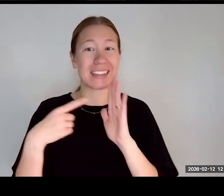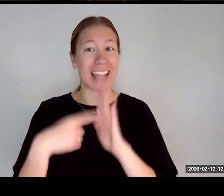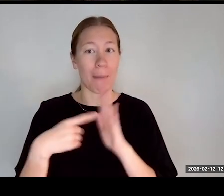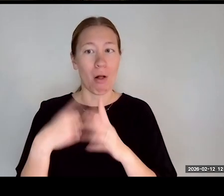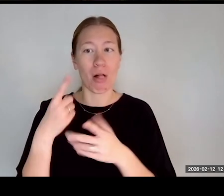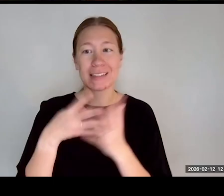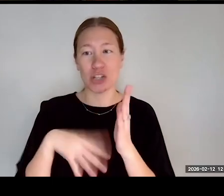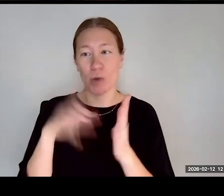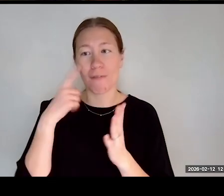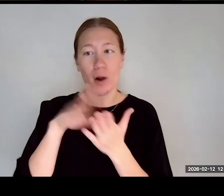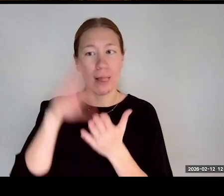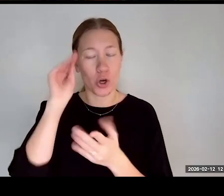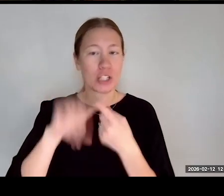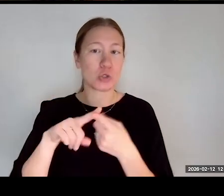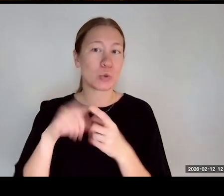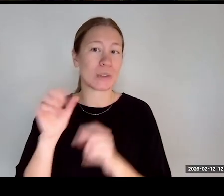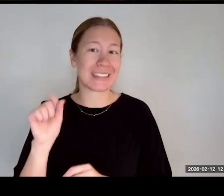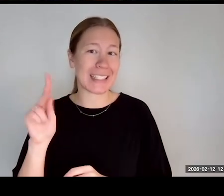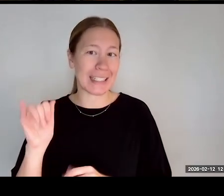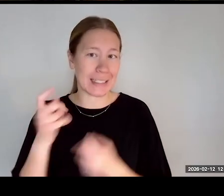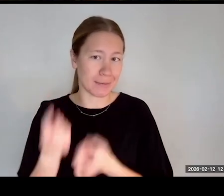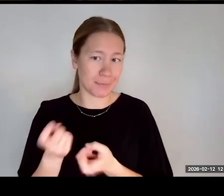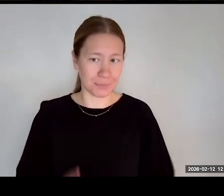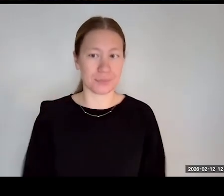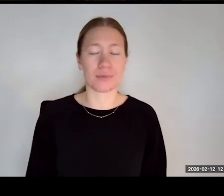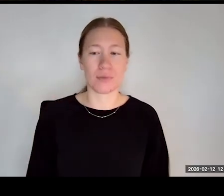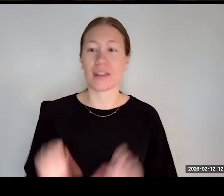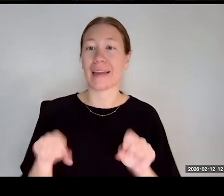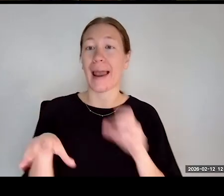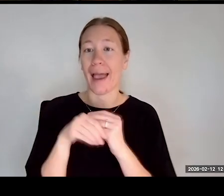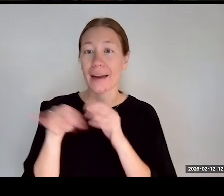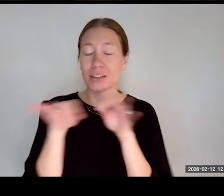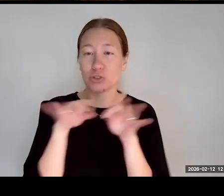and then we're gonna add a description. So I might say table